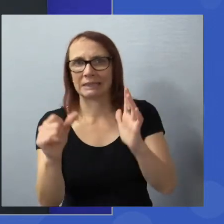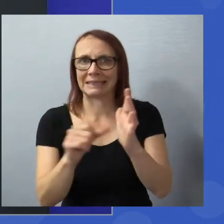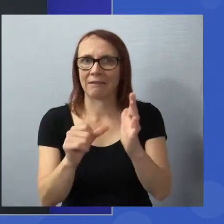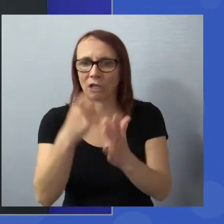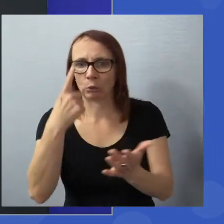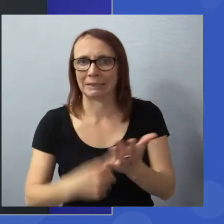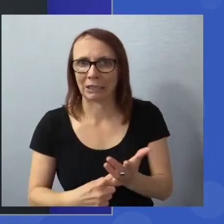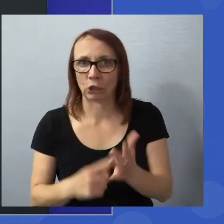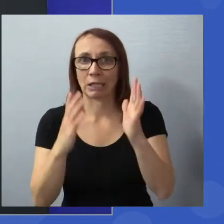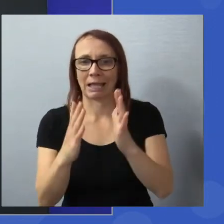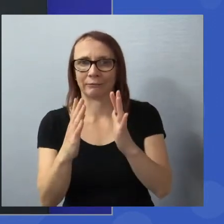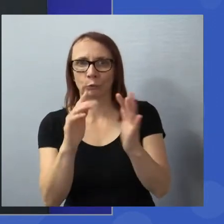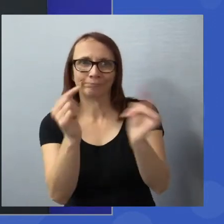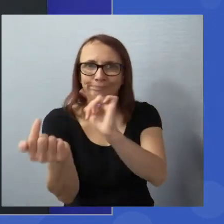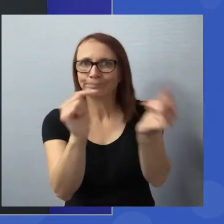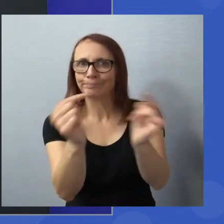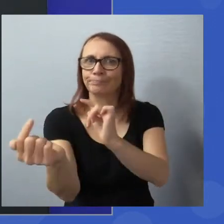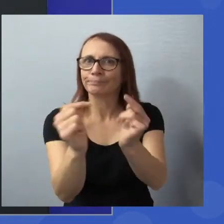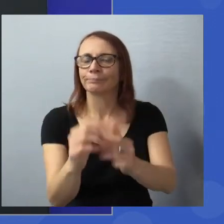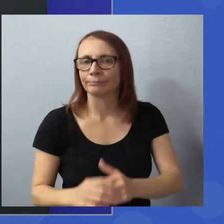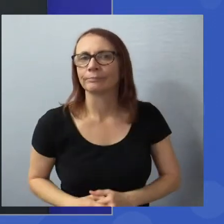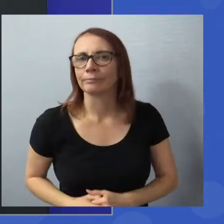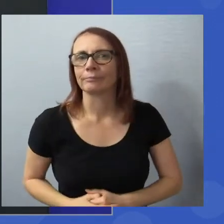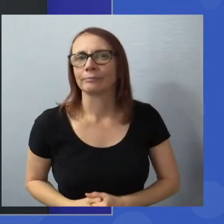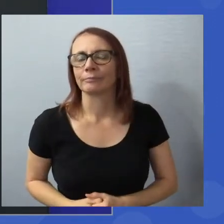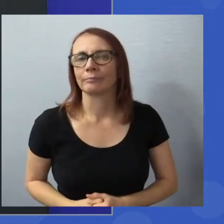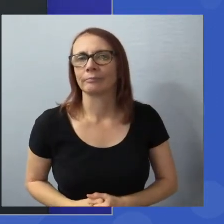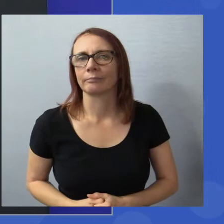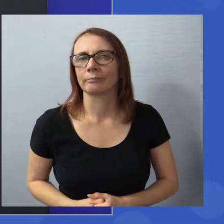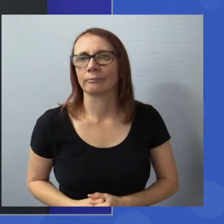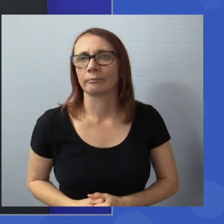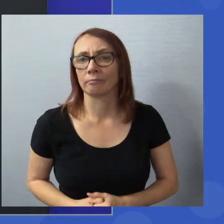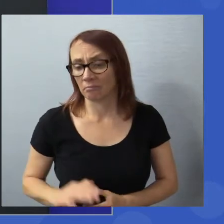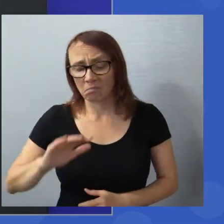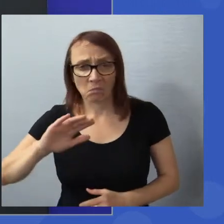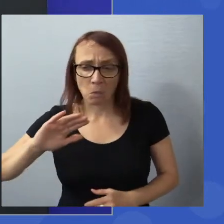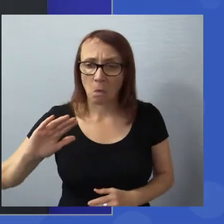we need to make and also if everyone if all of the politicians are involved in